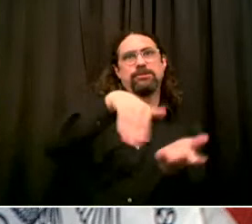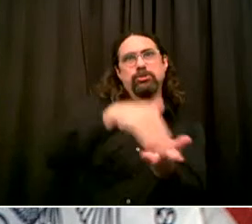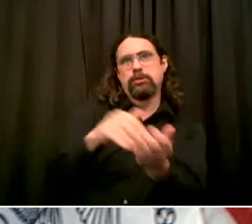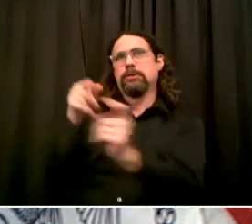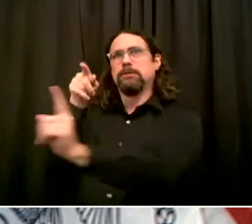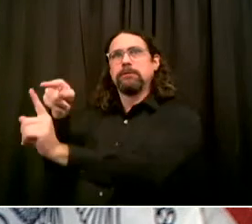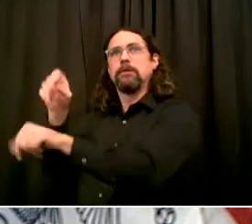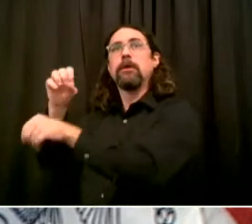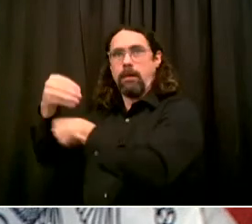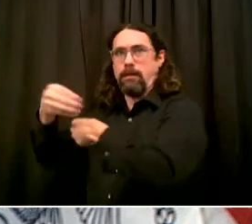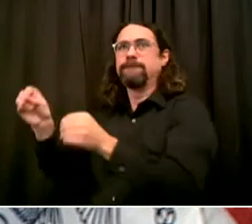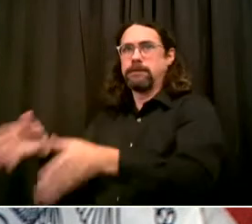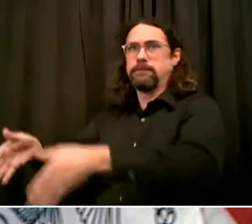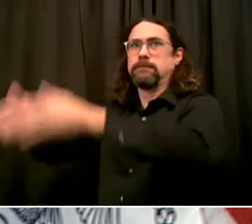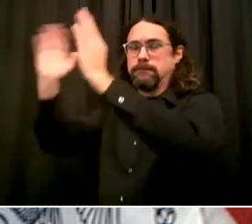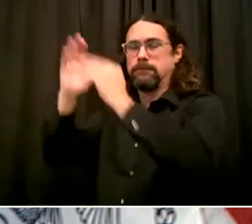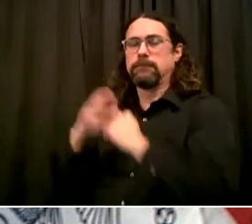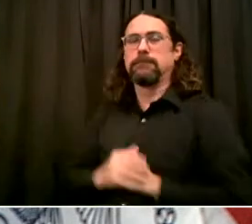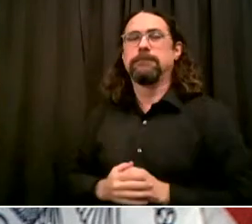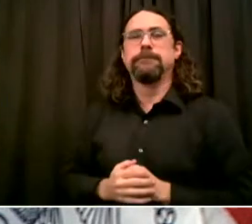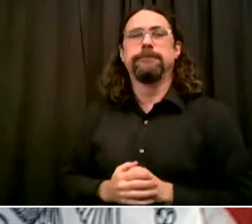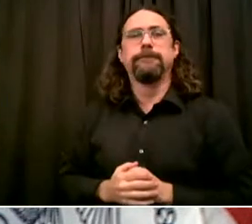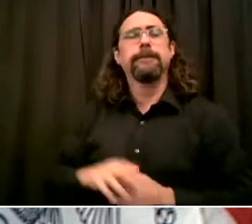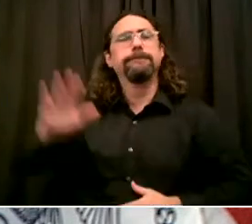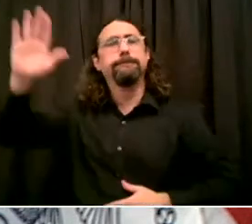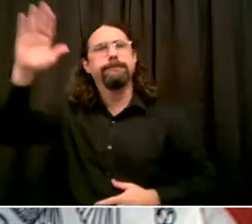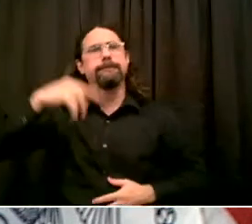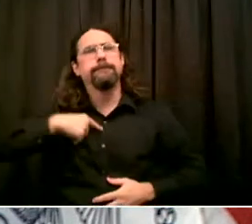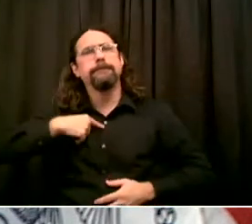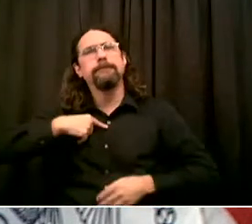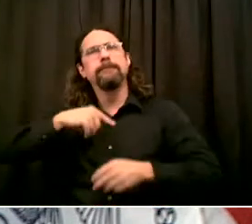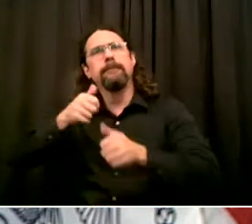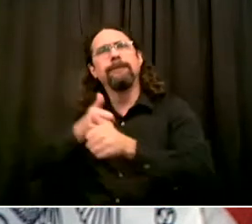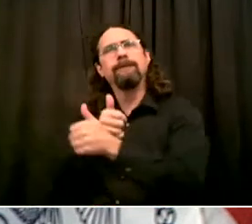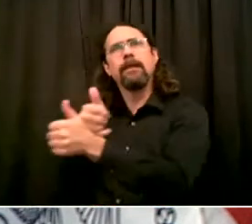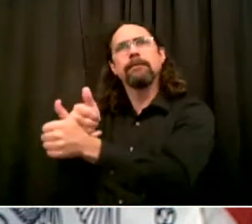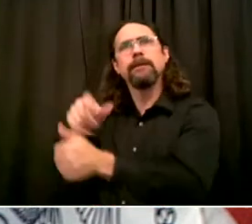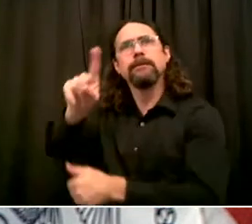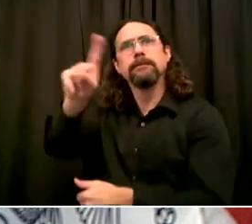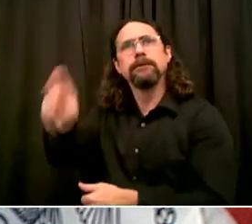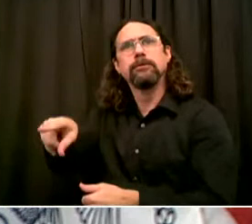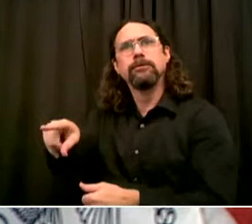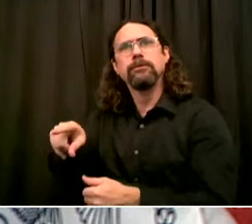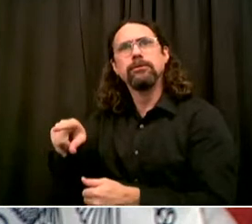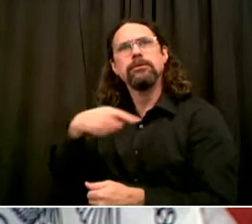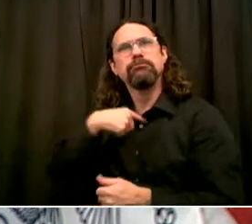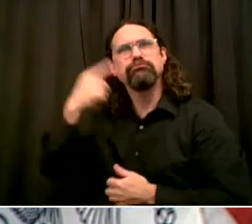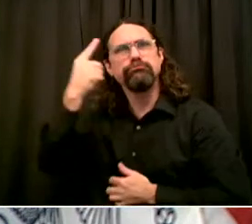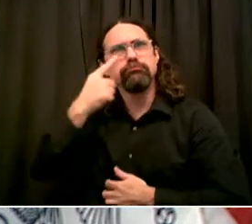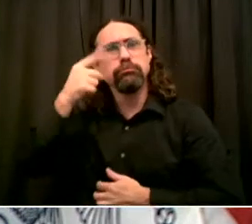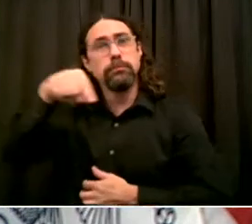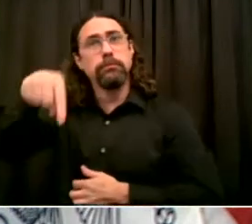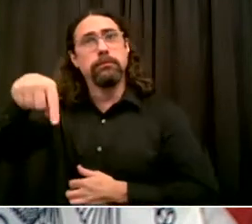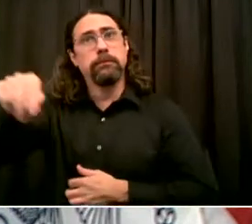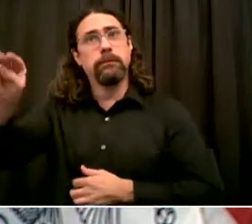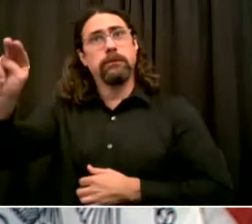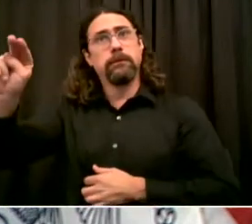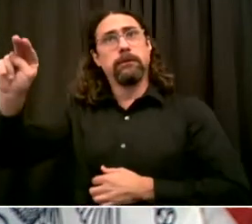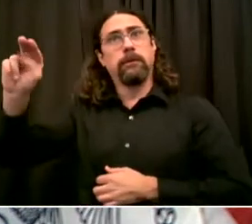UP, IN TERMS OF YOU HAVE MANY, MANY AGENCIES. YOU U RAE E PLEMOYOYNGI WELL OVER 300,000 PEOPLE.